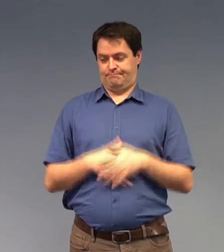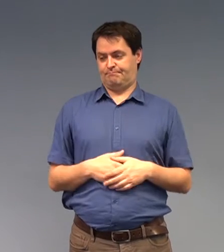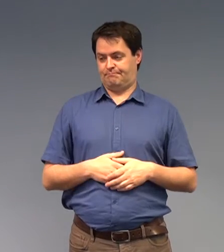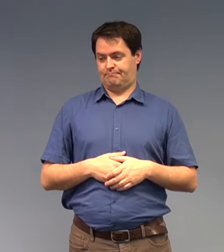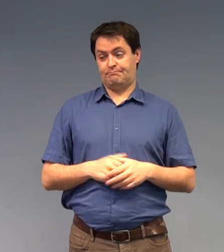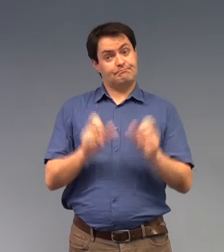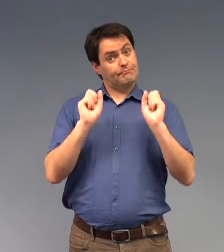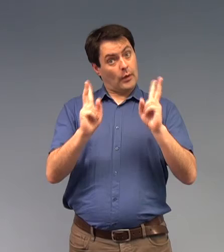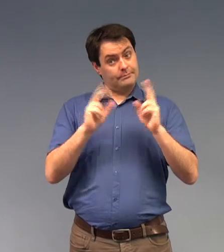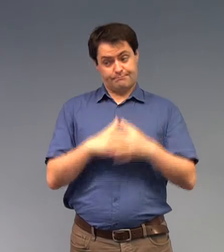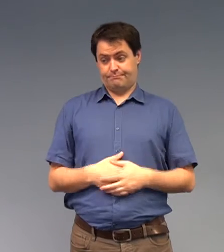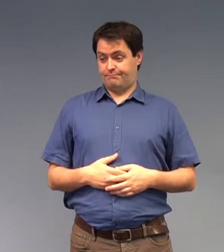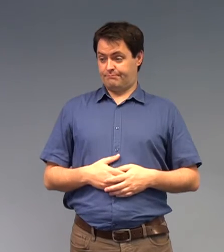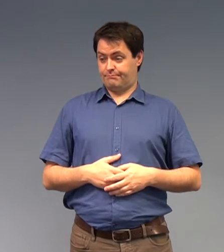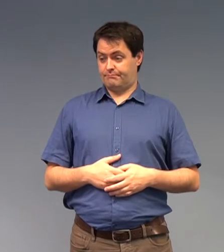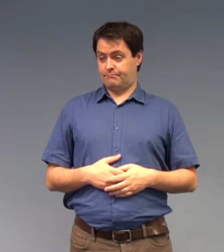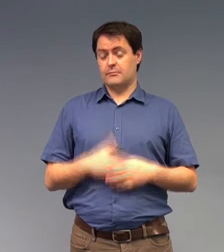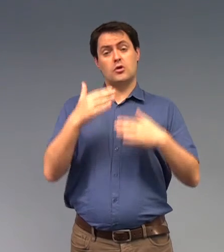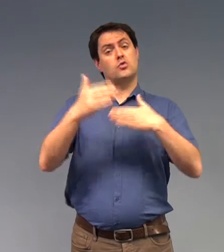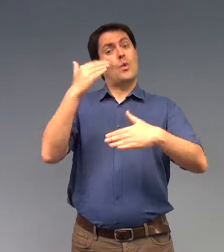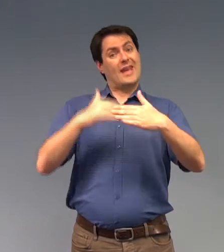And then I'll tell you my conclusions.